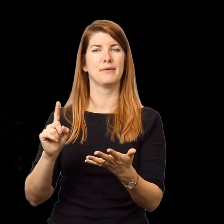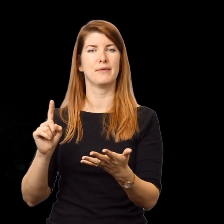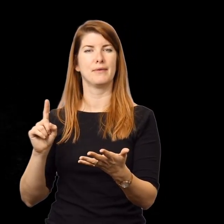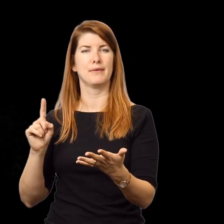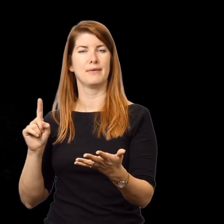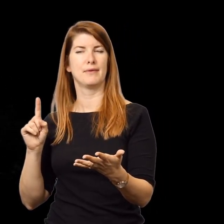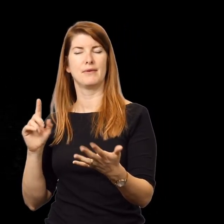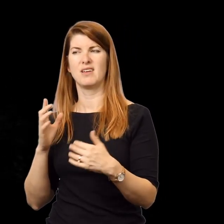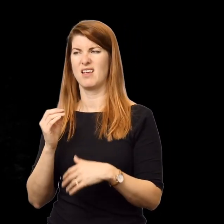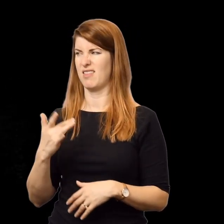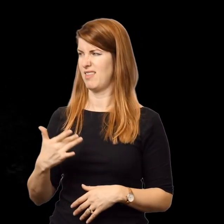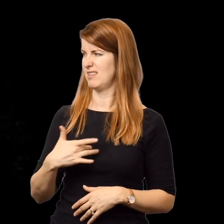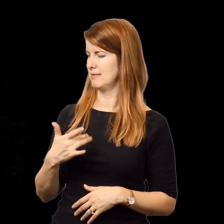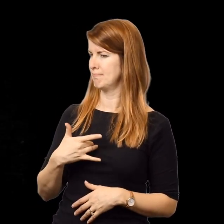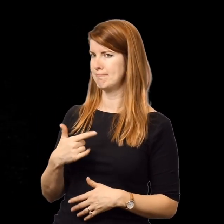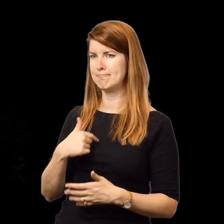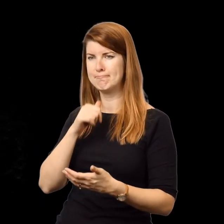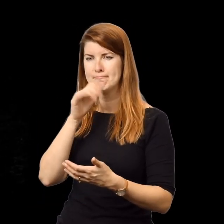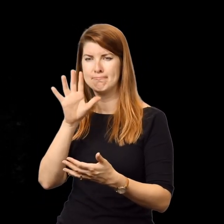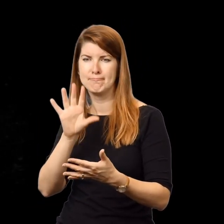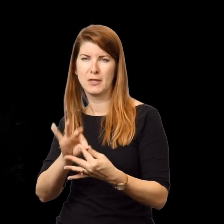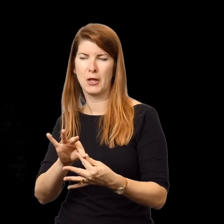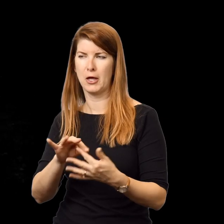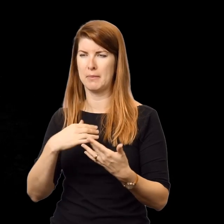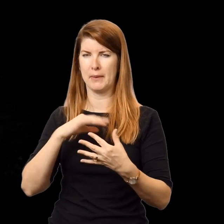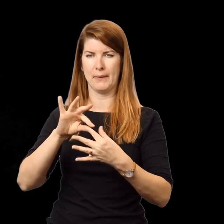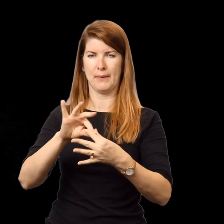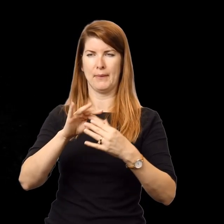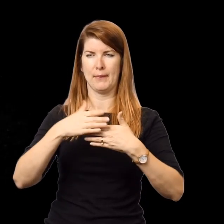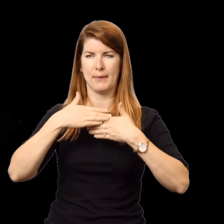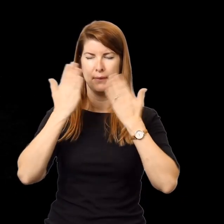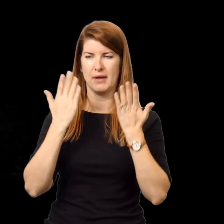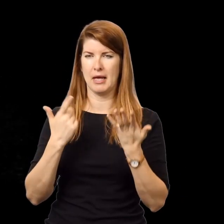and it just reinforces that sense that I don't belong, I'm not connected to anybody.